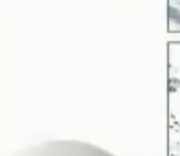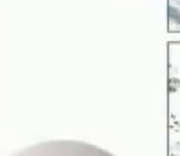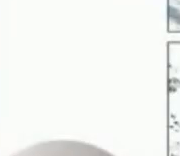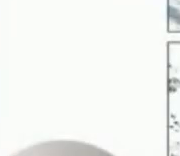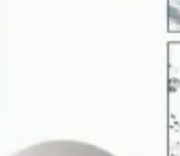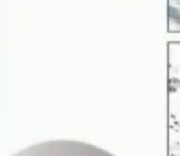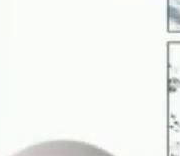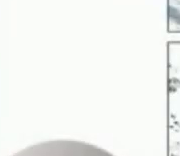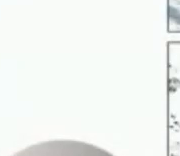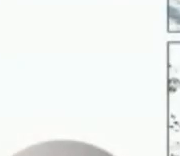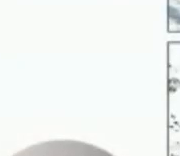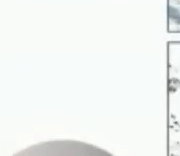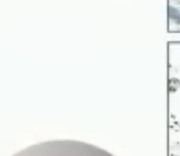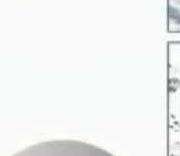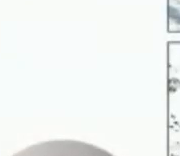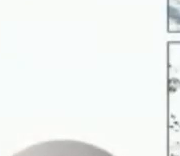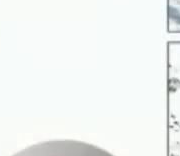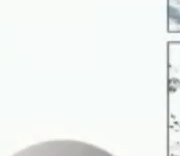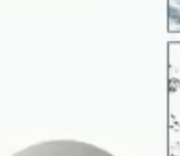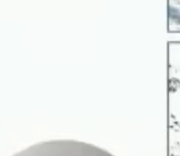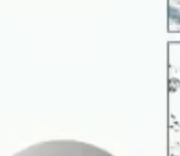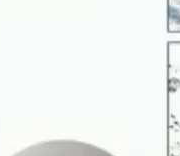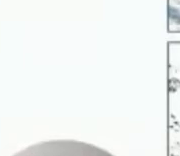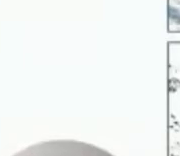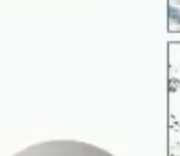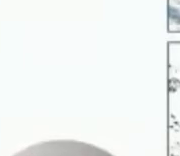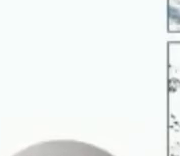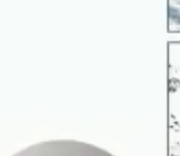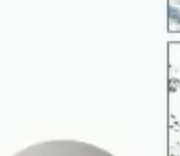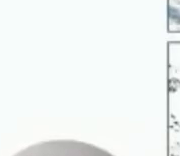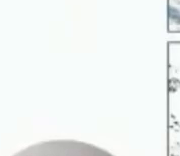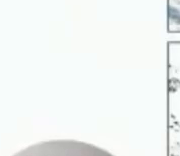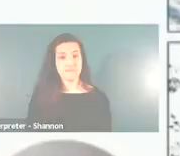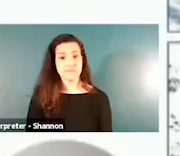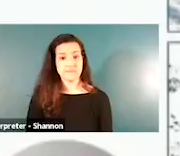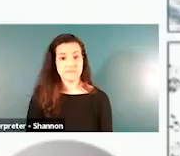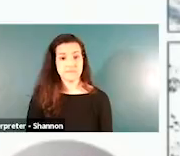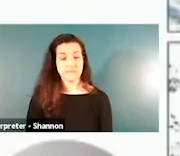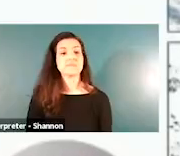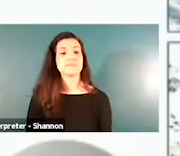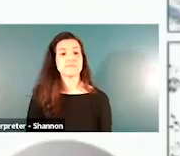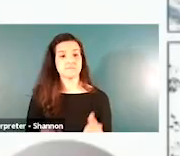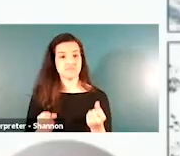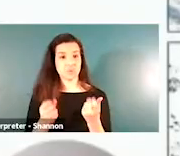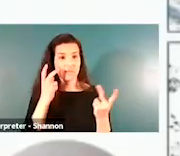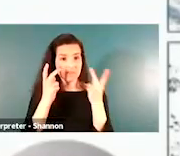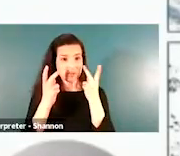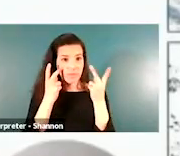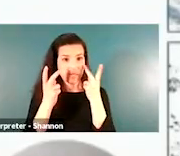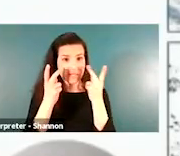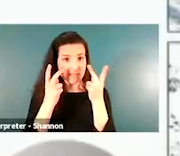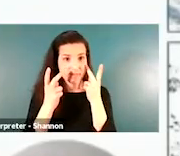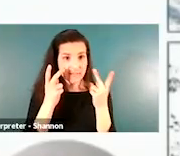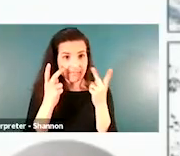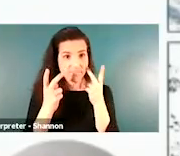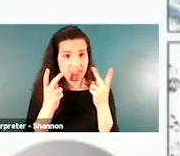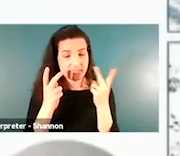I'm excited to talk to you about our project, physics-informed GANs for visualizing Arctic sea ice melt. The Arctic is a critical resource,